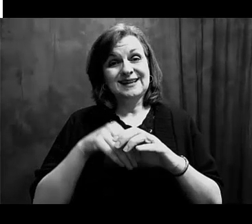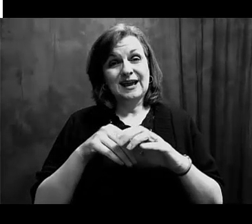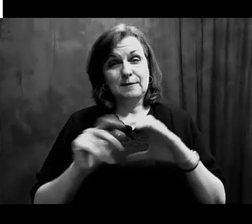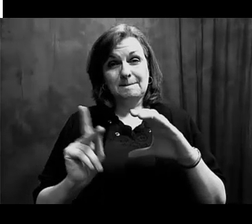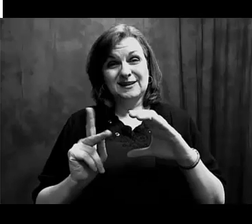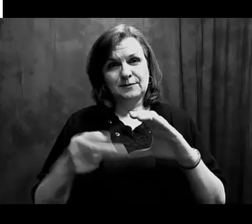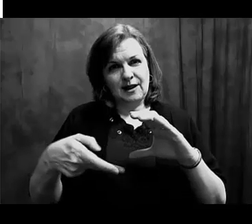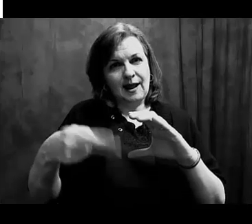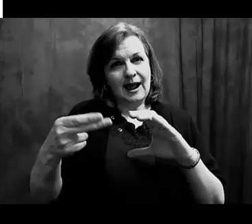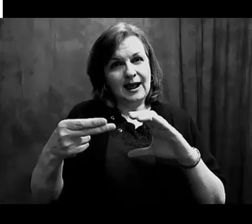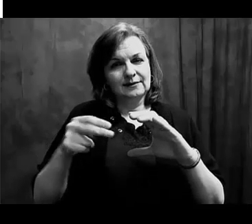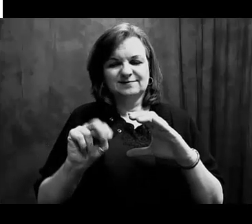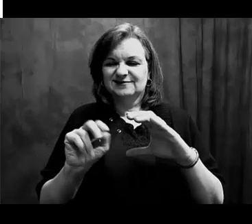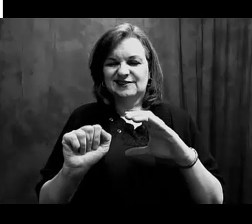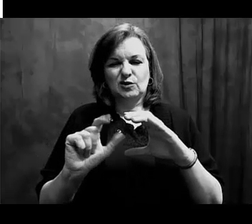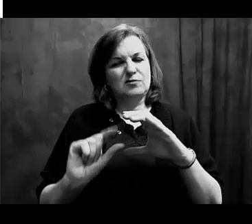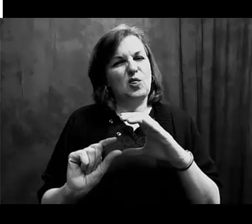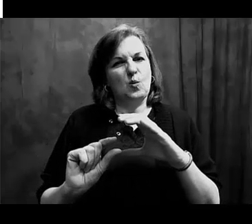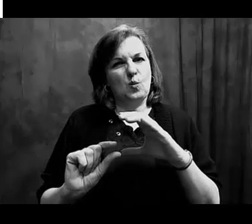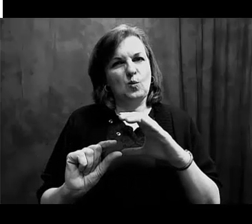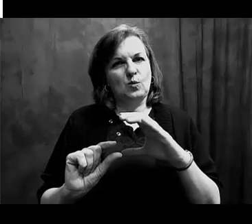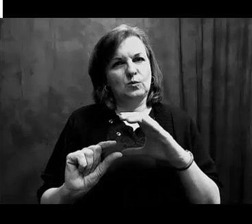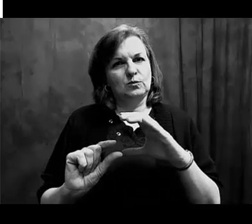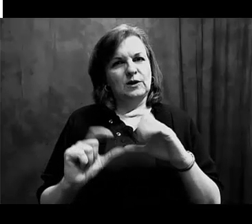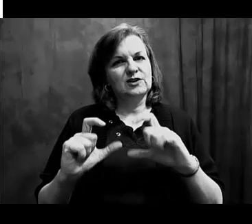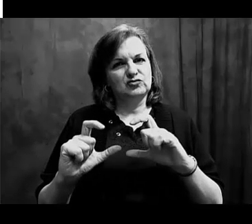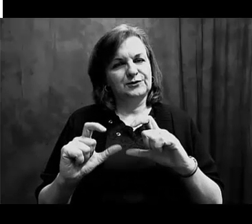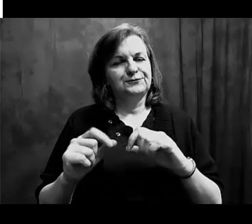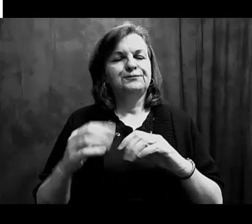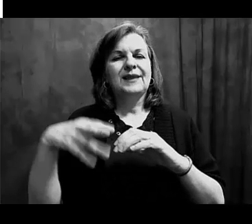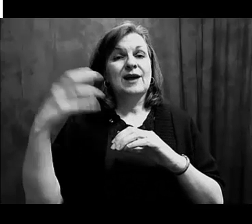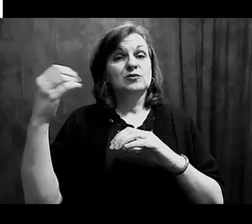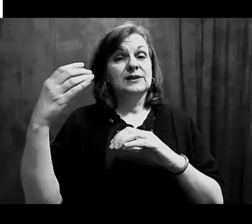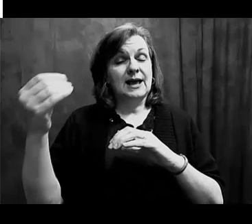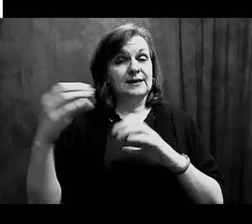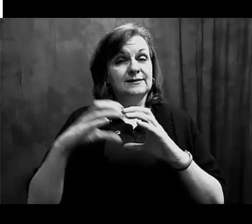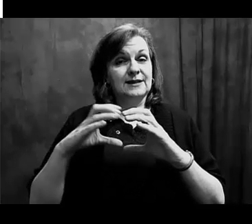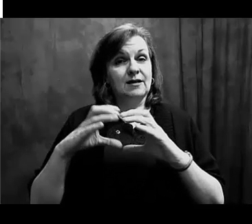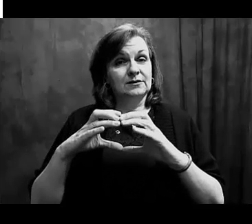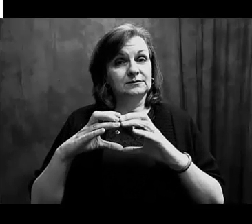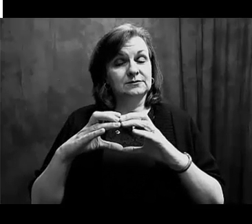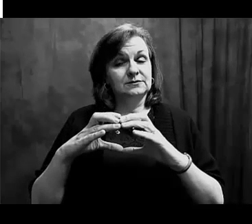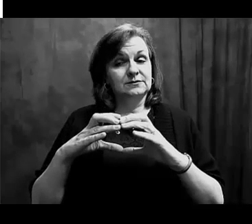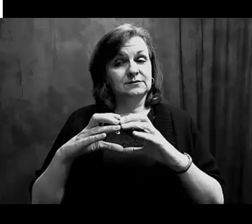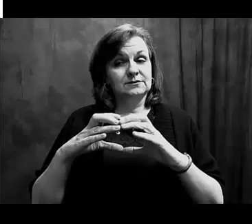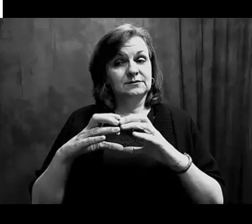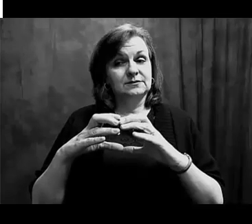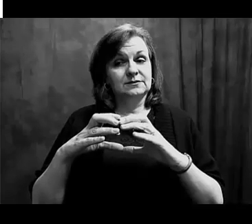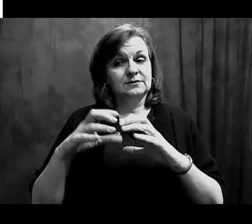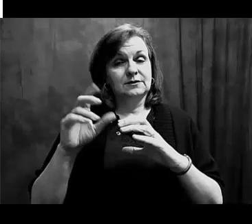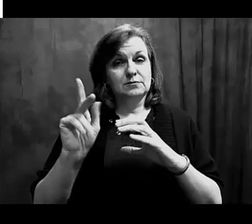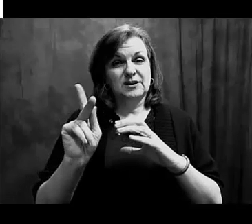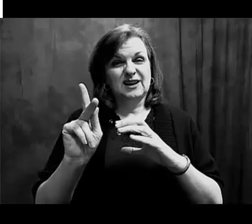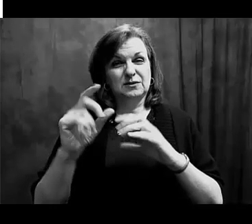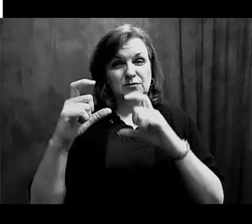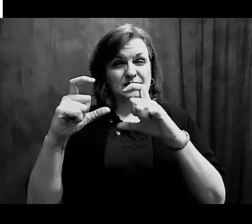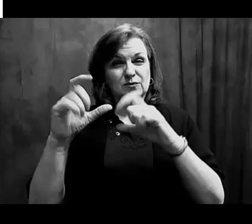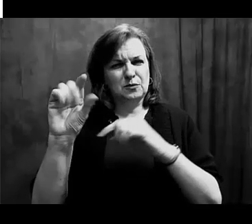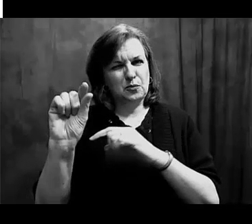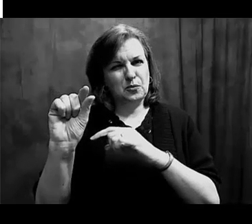and sodium is low outside we look it potassium being low and sodium